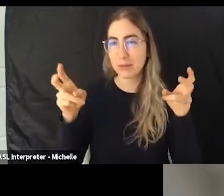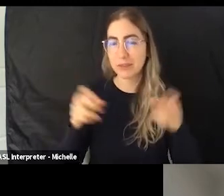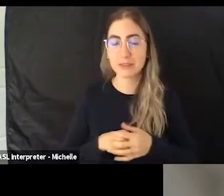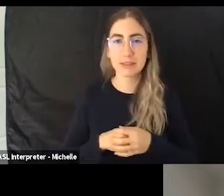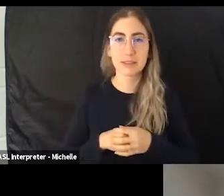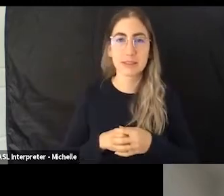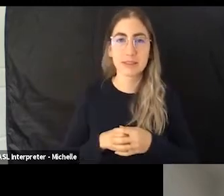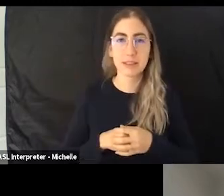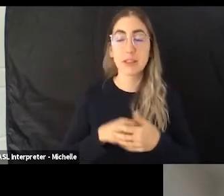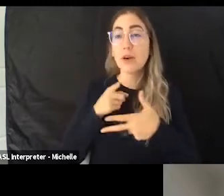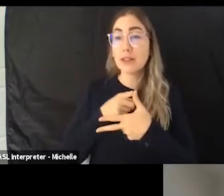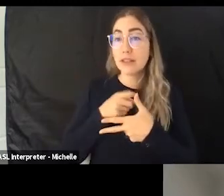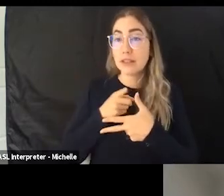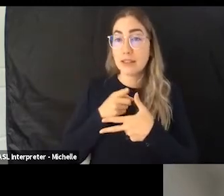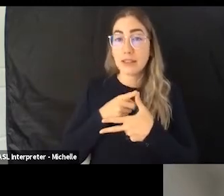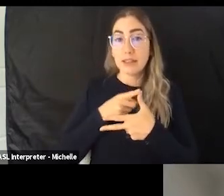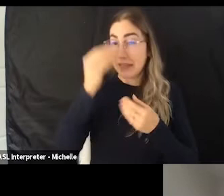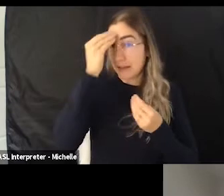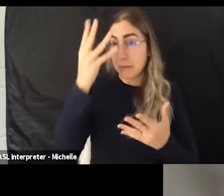WAS INFORMATION ACCESSED ABOUT COVID-19?